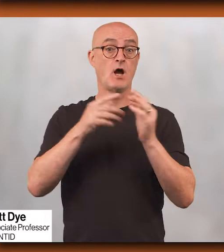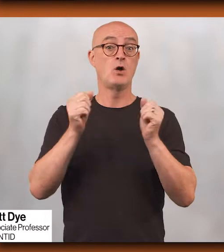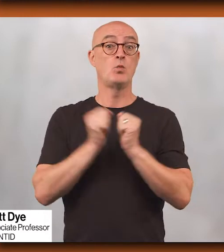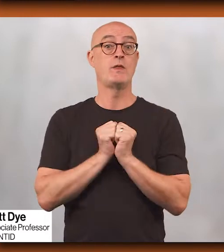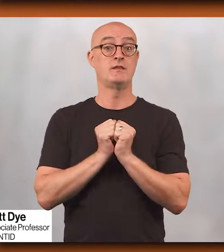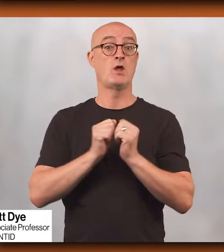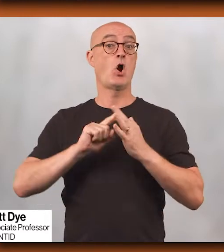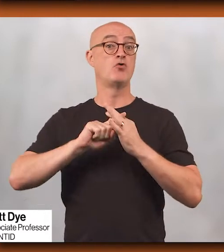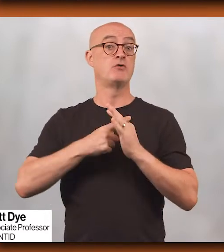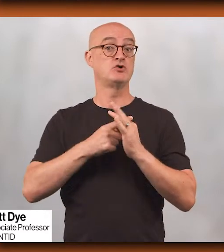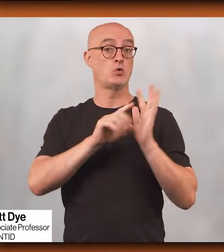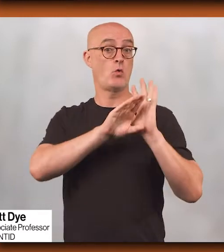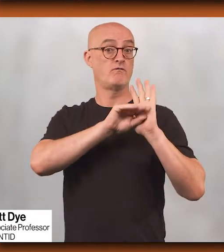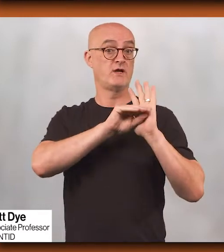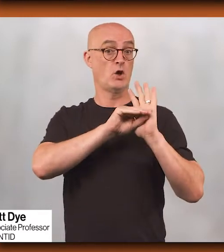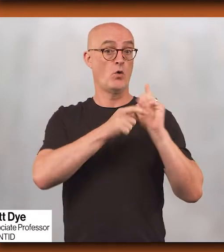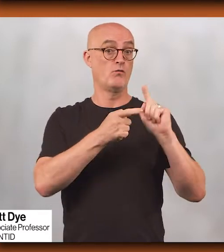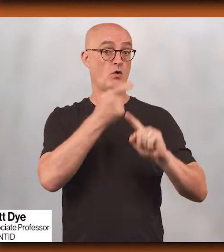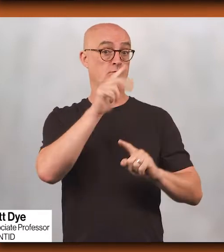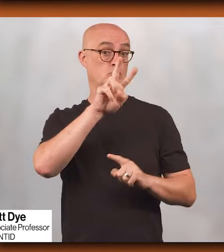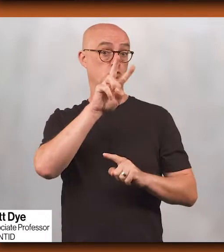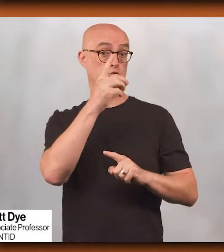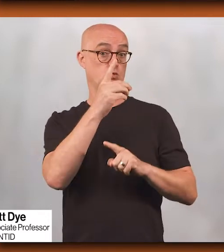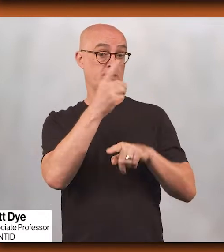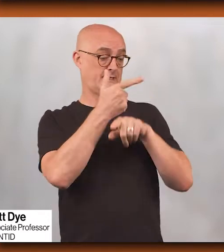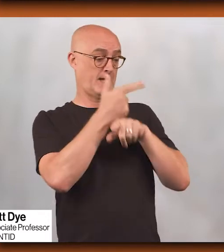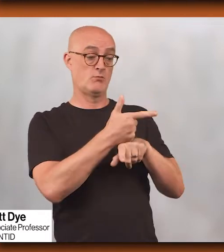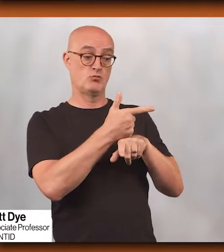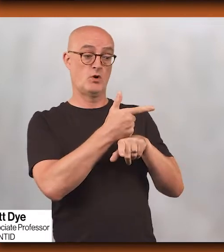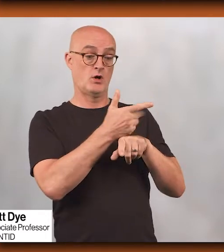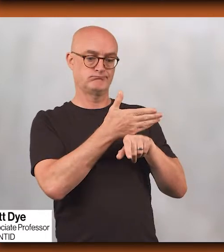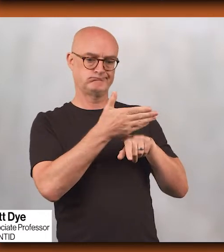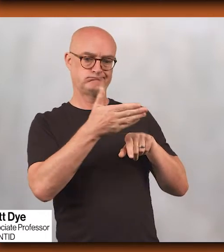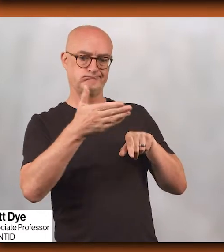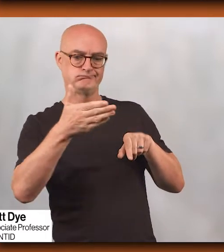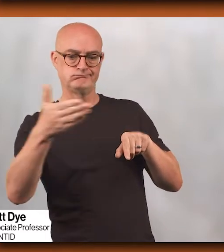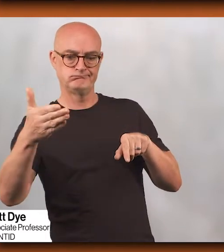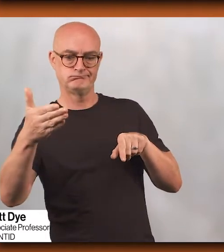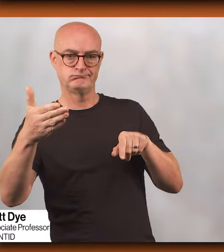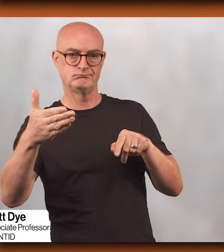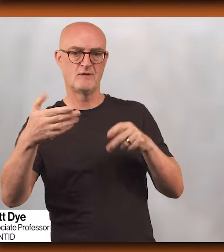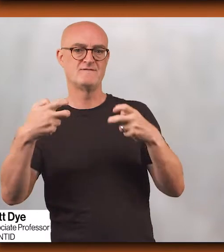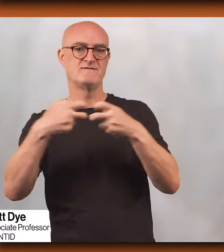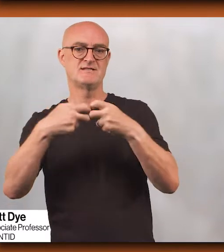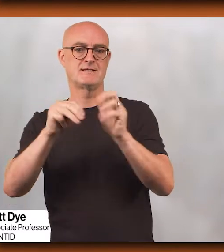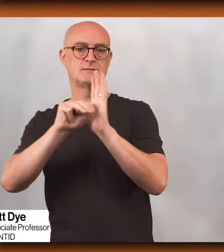to a final body model that we use for our analysis, so starting with our original video,